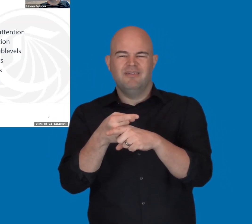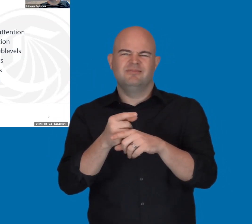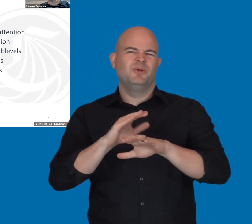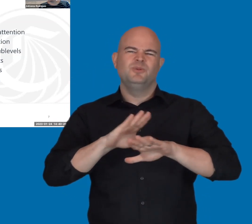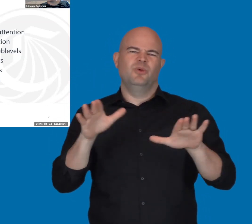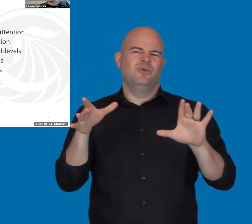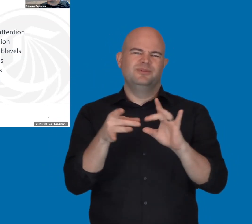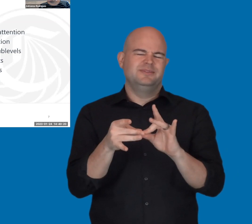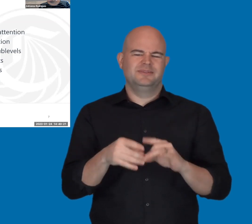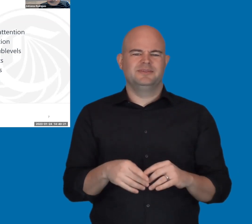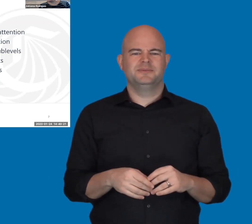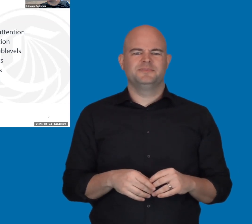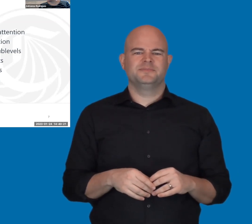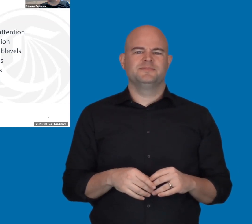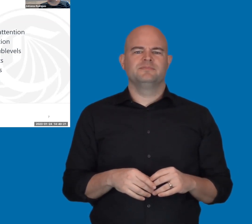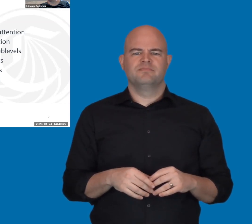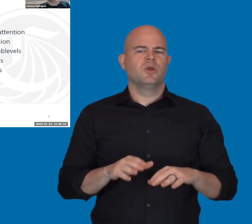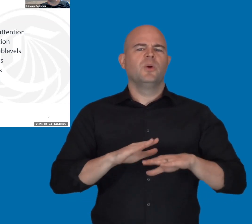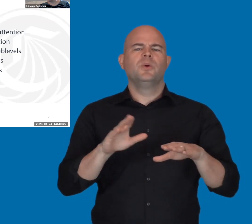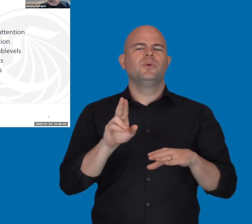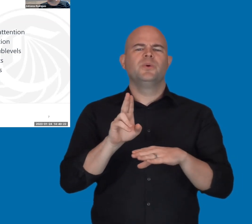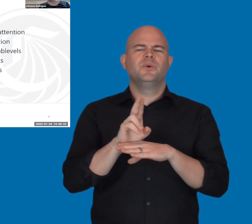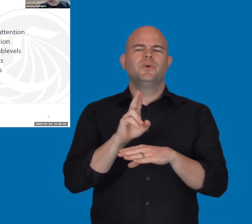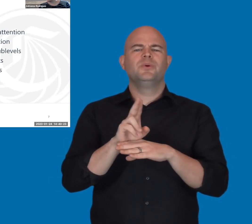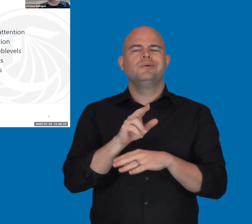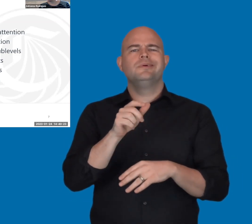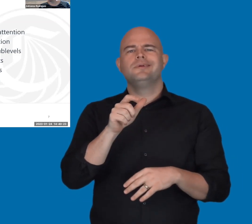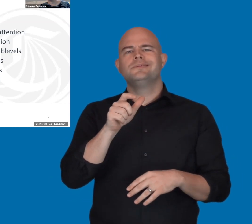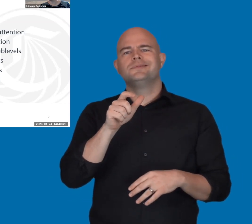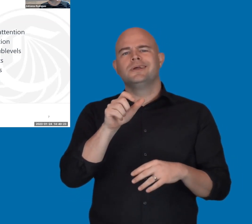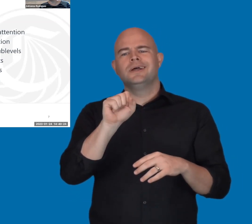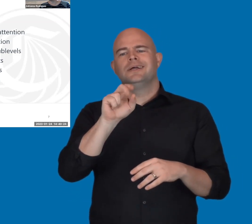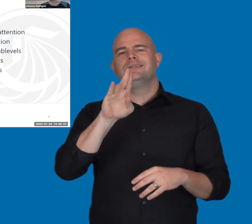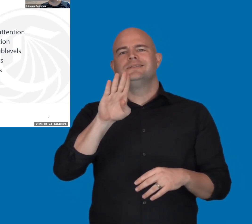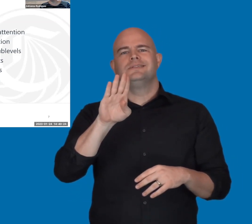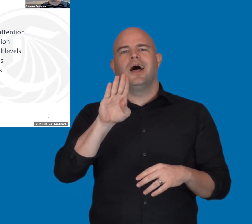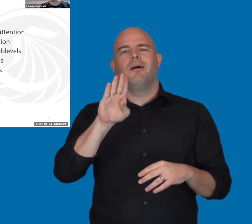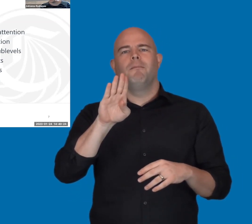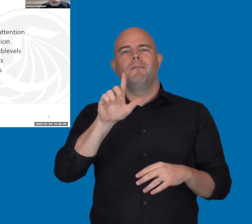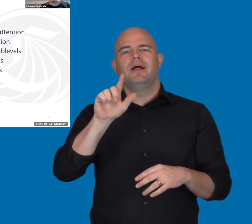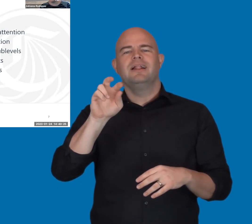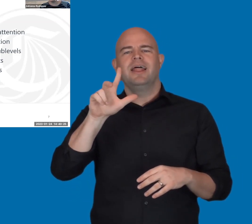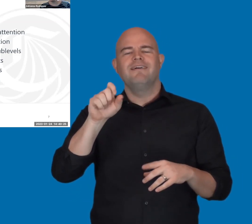Don't used customized bullets. Don't add extra hard returns. And don't manually create a list.